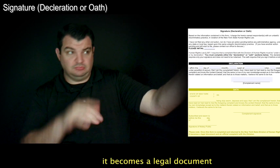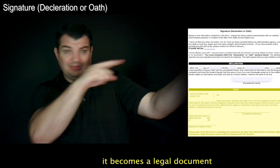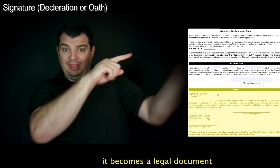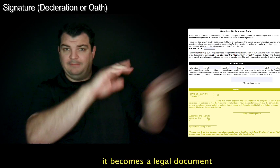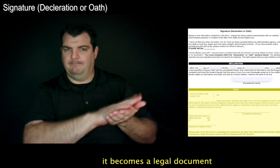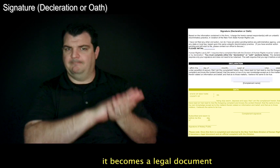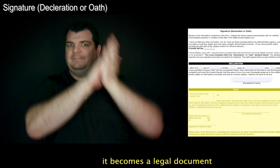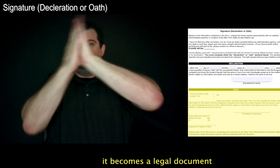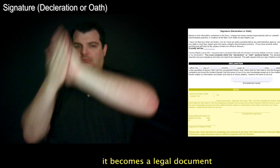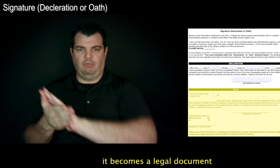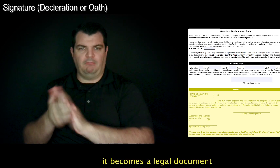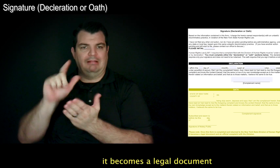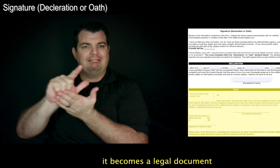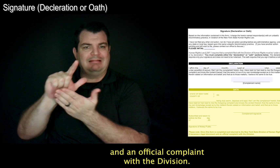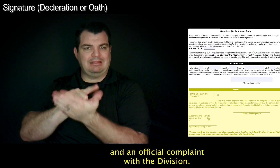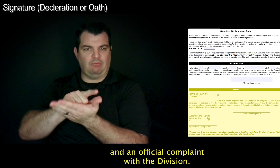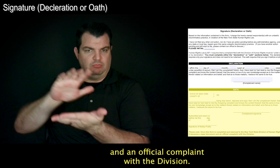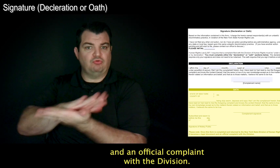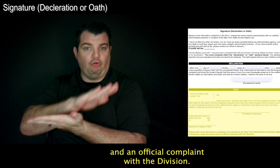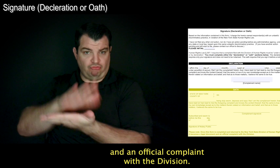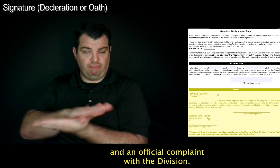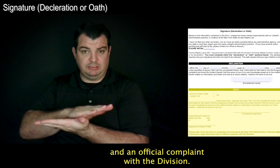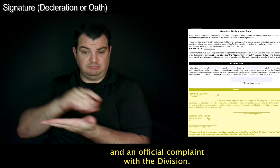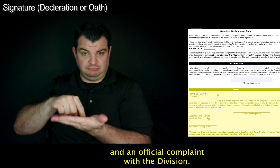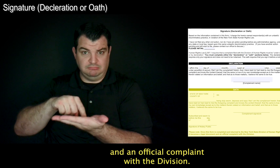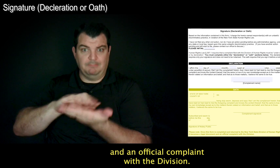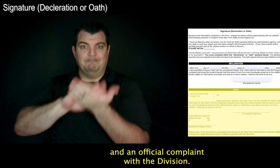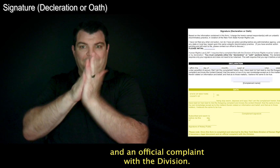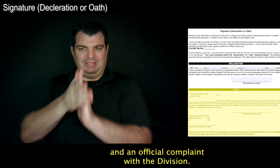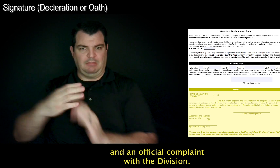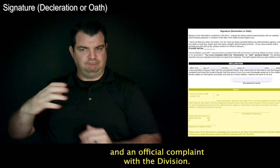it becomes a legal document and an official complaint with the Division.